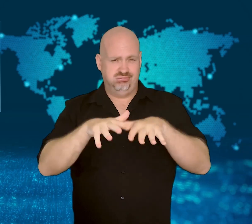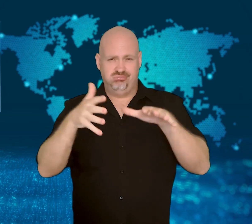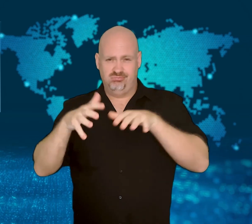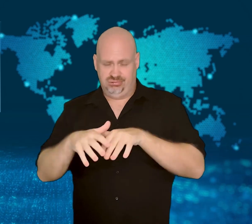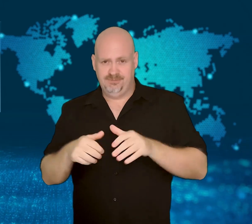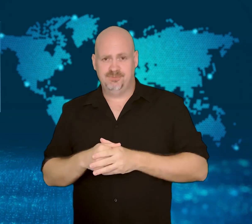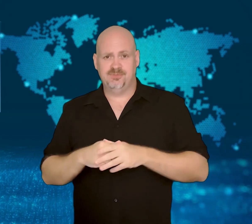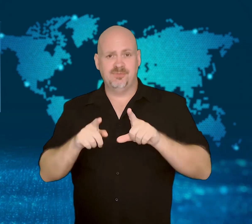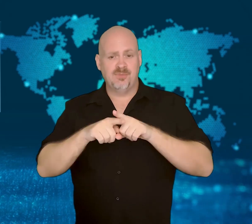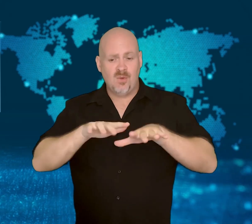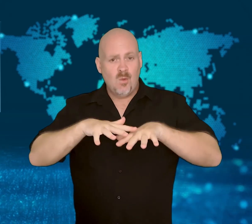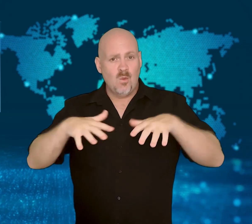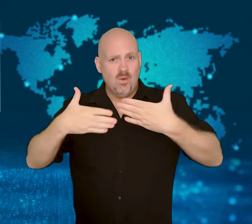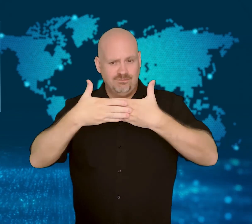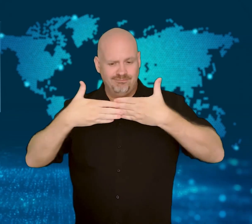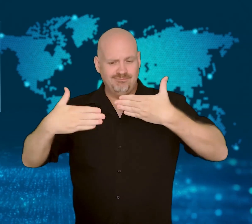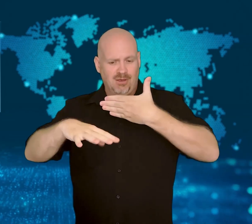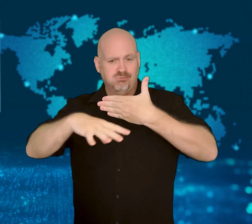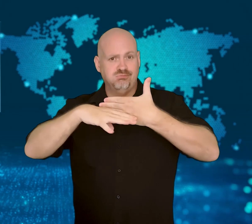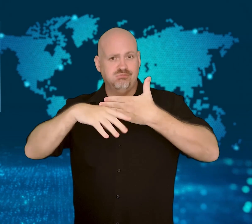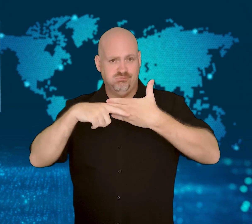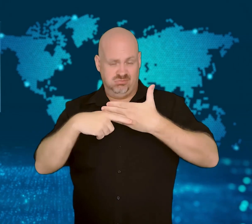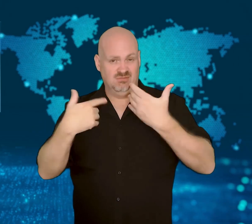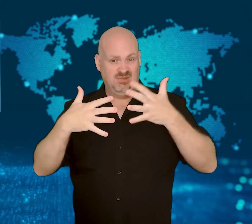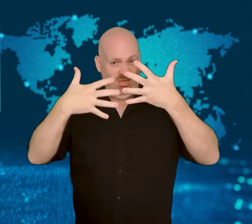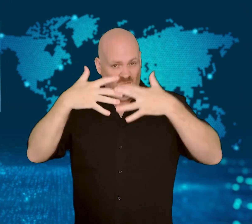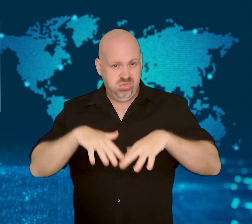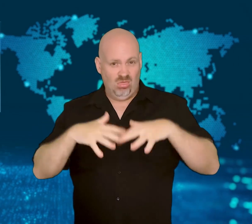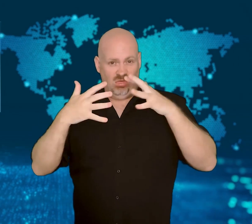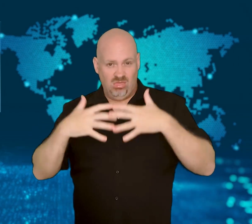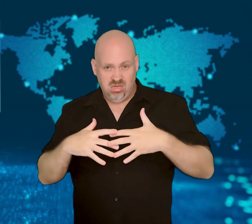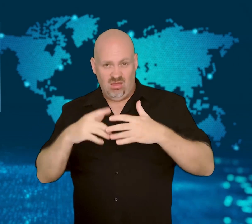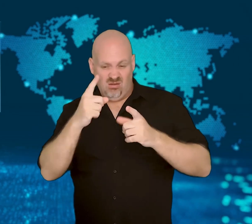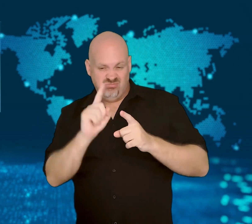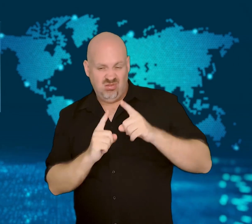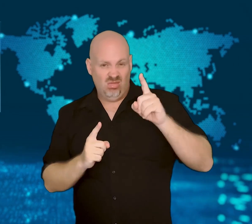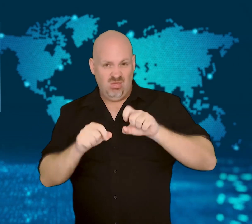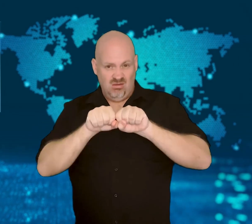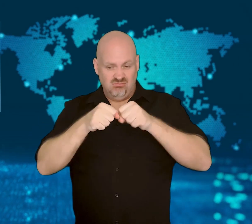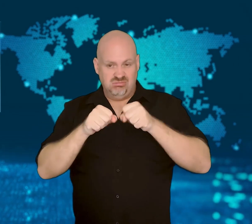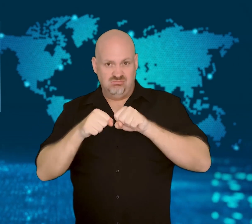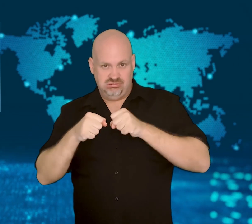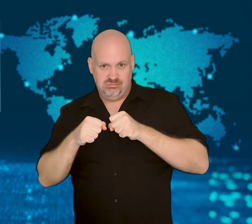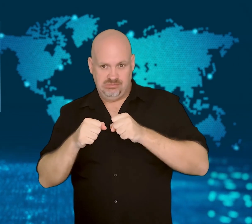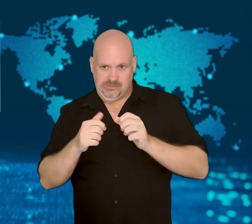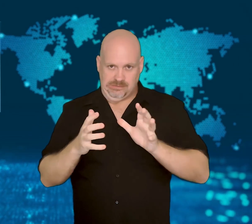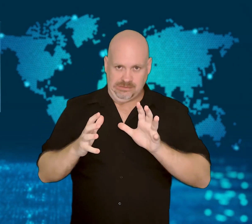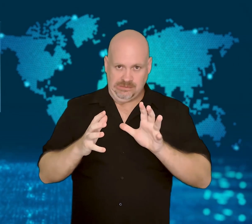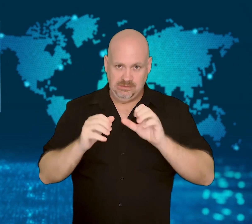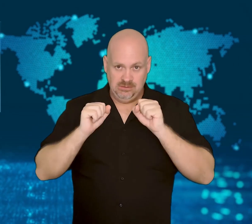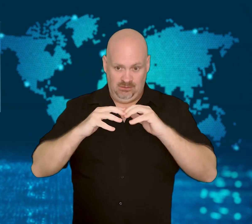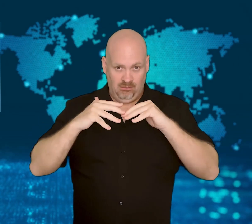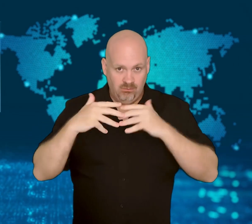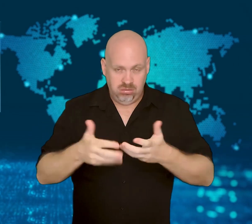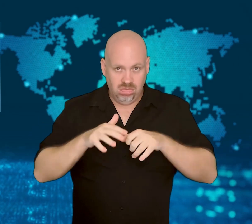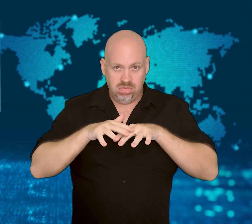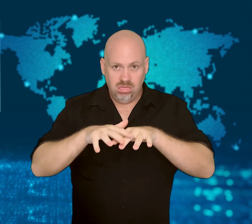Since the floods and heavy rains began, over 33 million Pakistanis have been displaced.